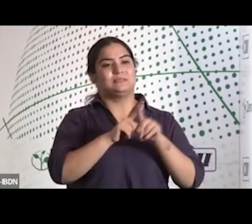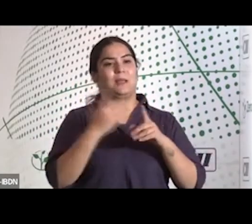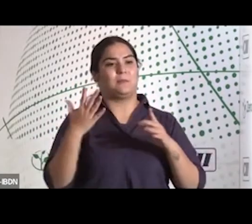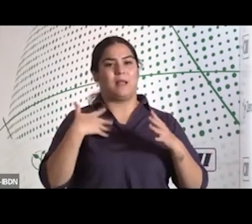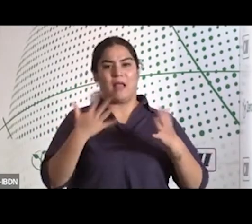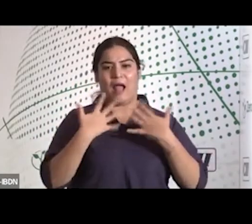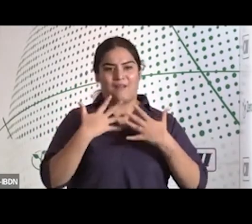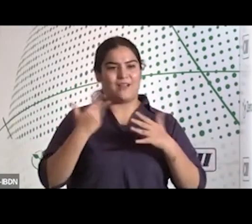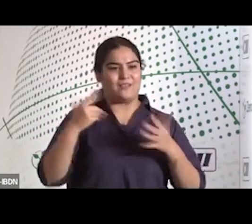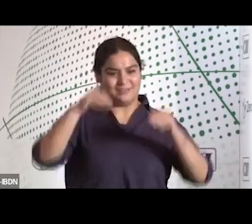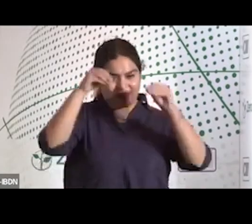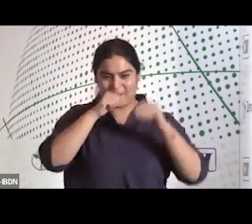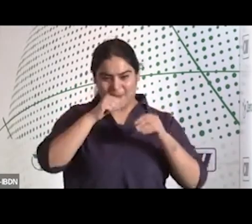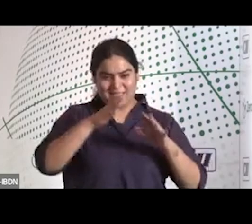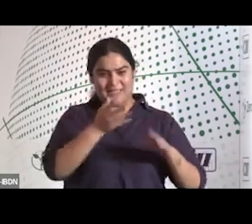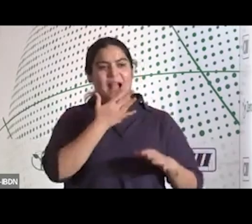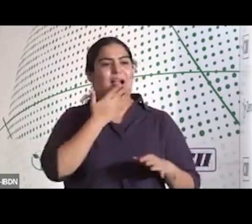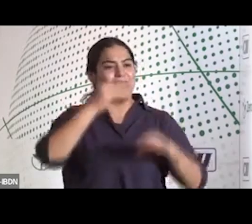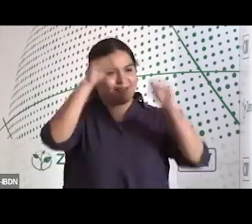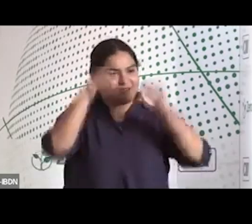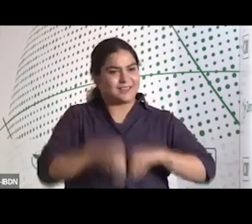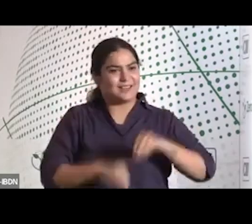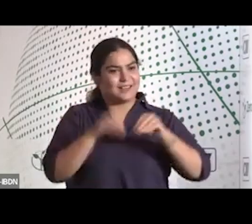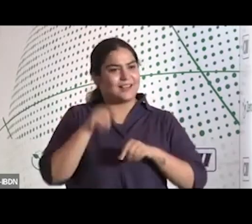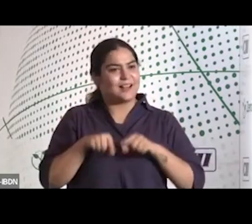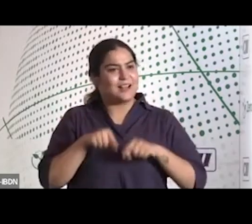So what they did was so we asked them